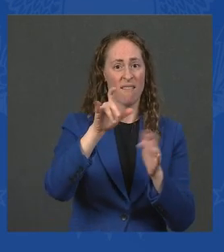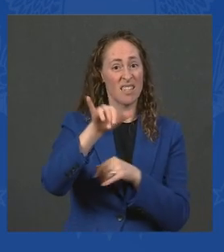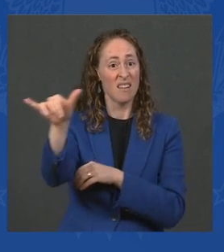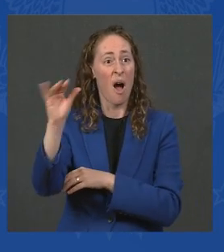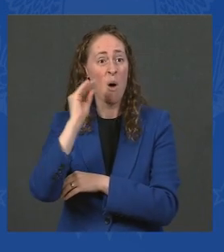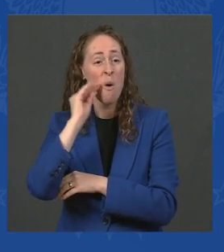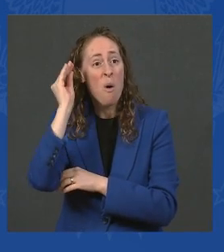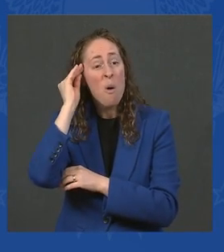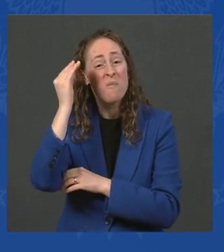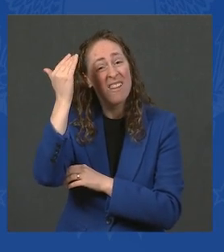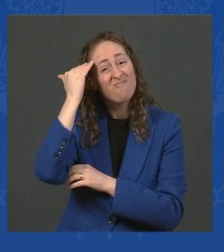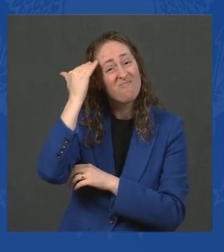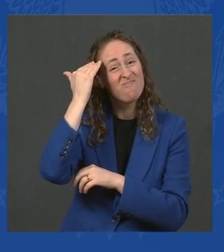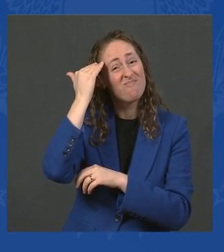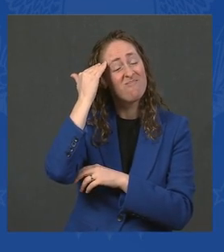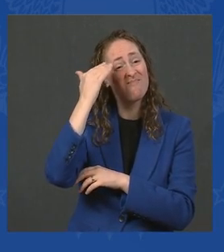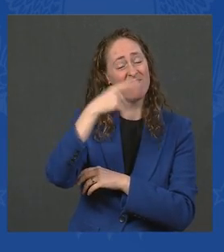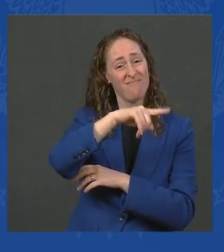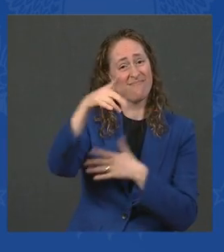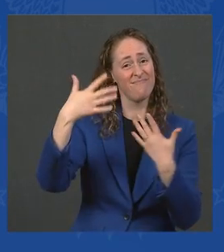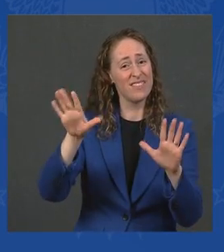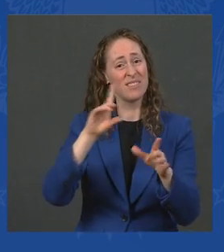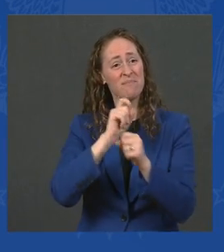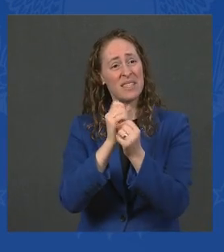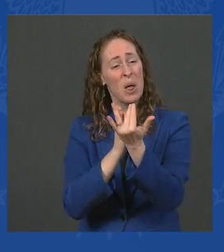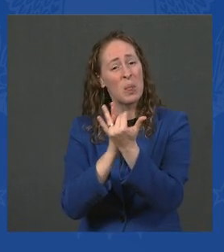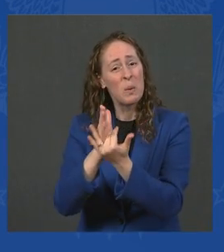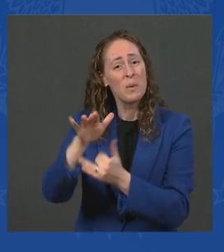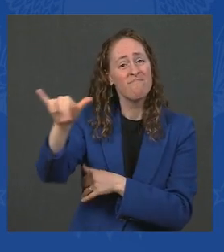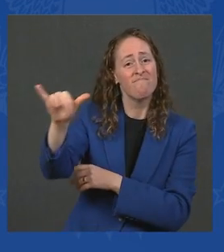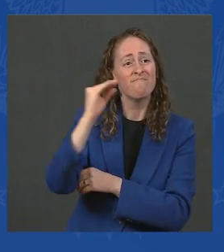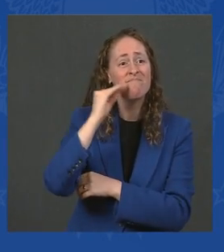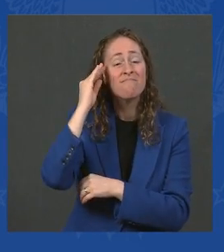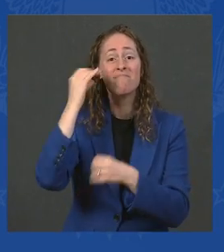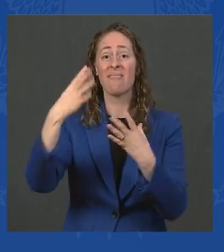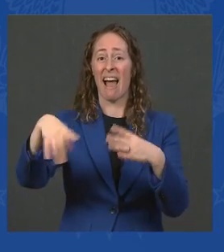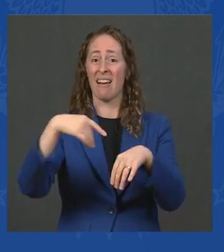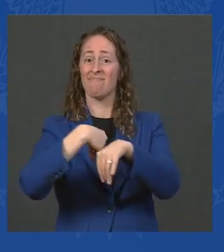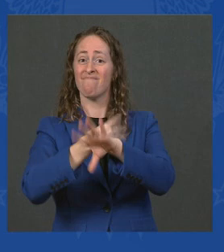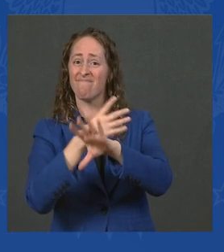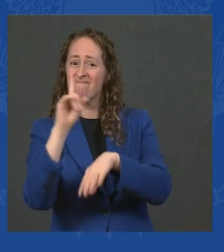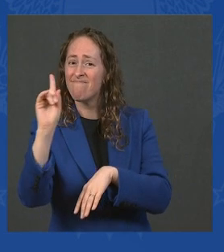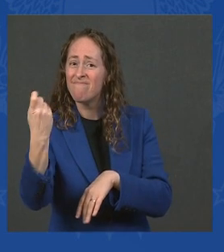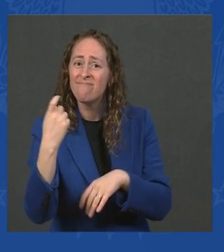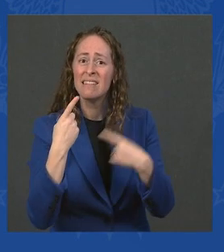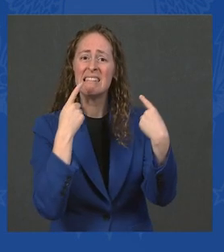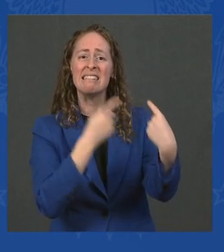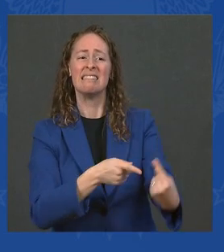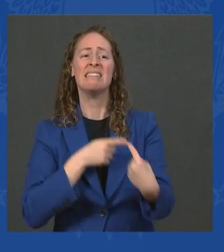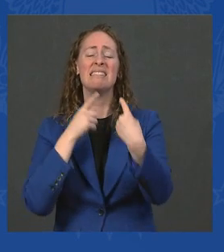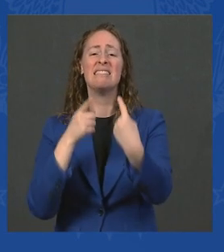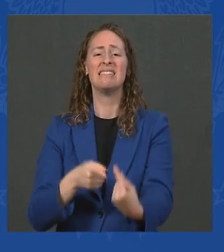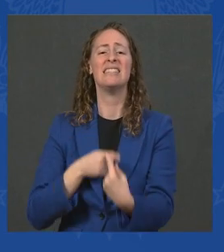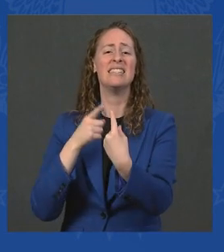But so many of them didn't have access to the Internet, didn't have access to -- I mean, it just was -- didn't have the equipment,